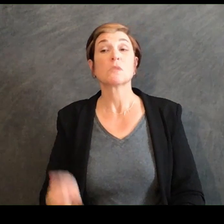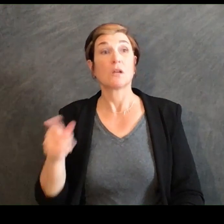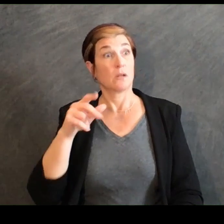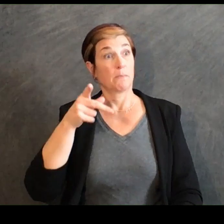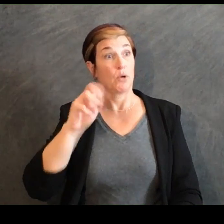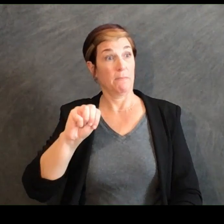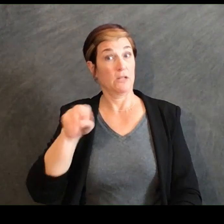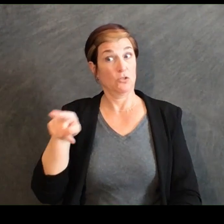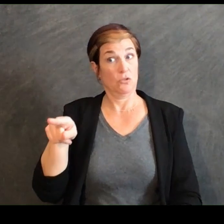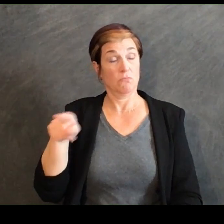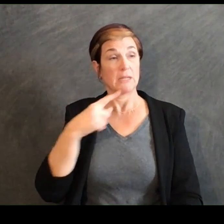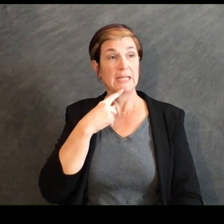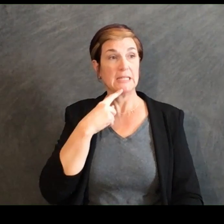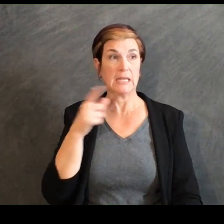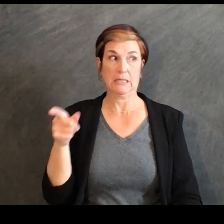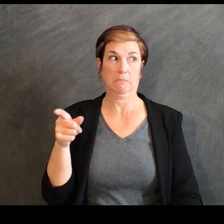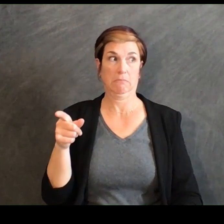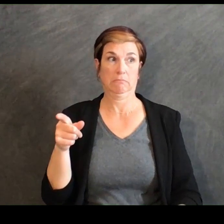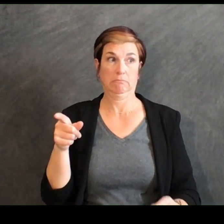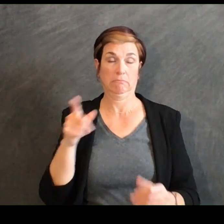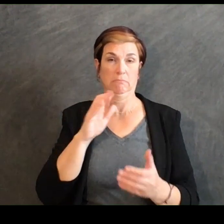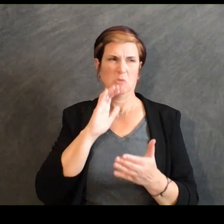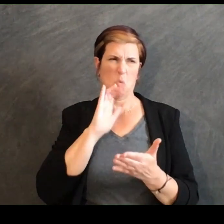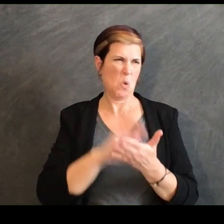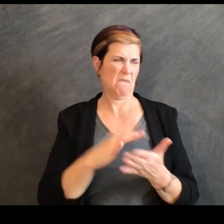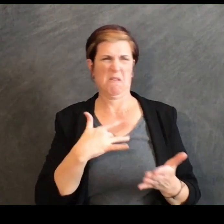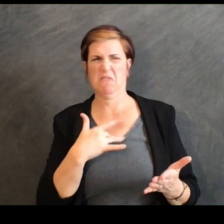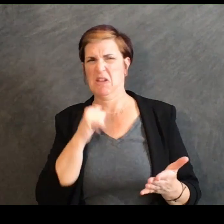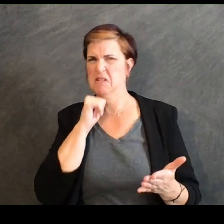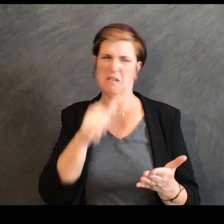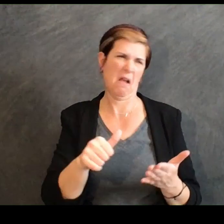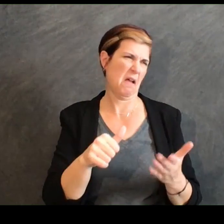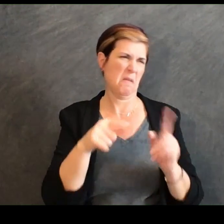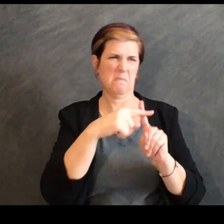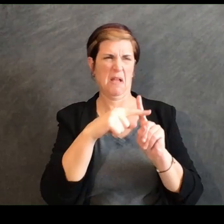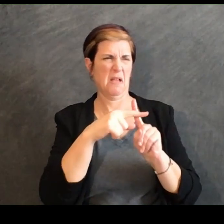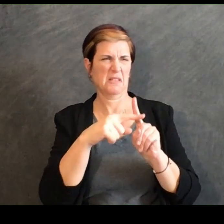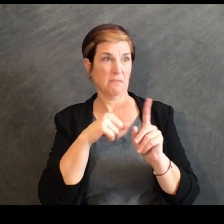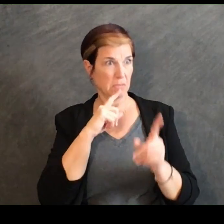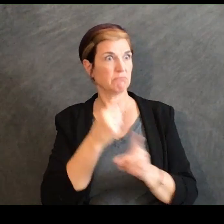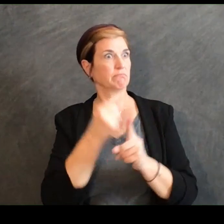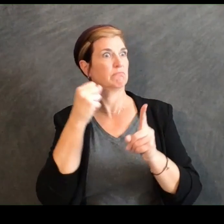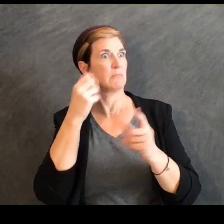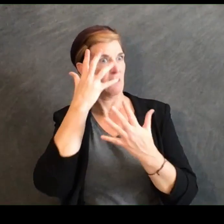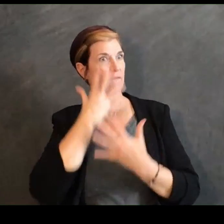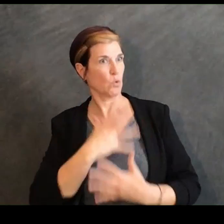not most likely have the virus unfortunately she does but we didn't